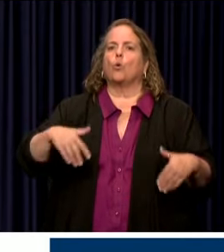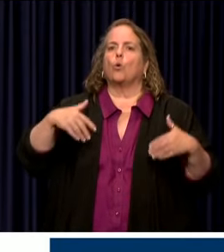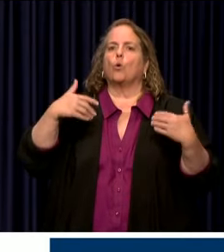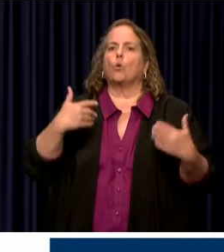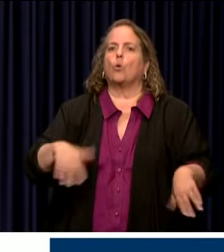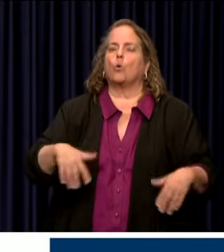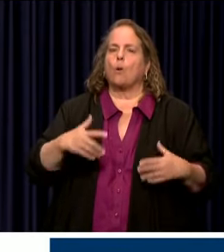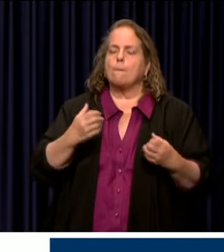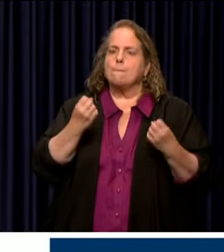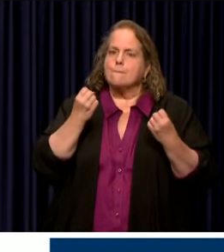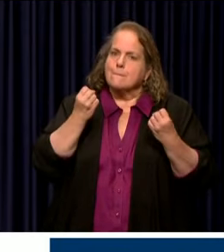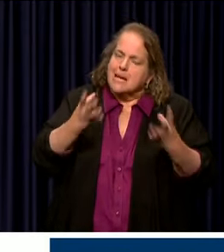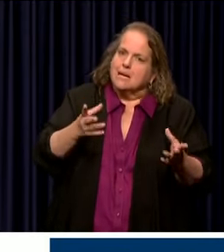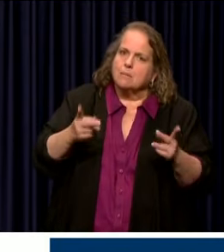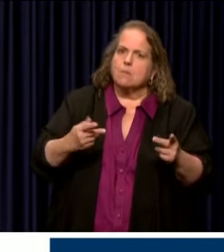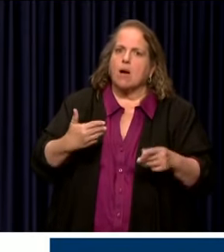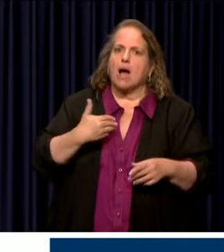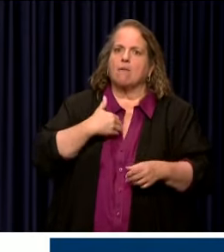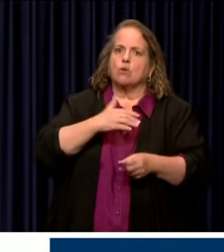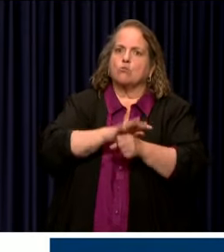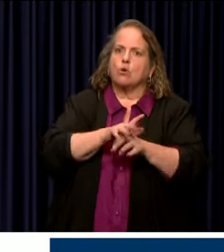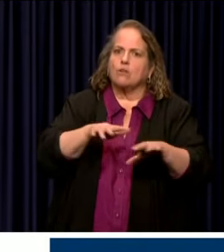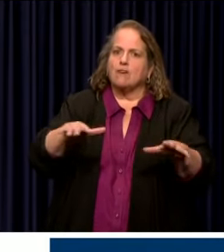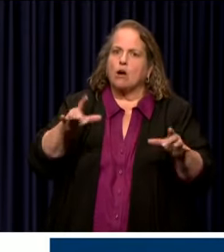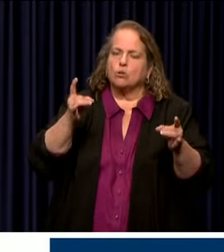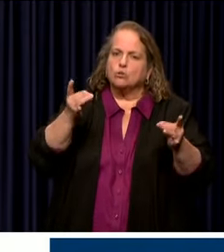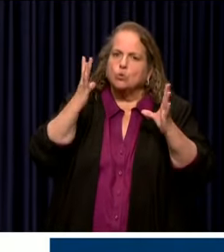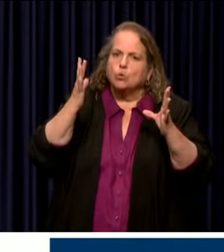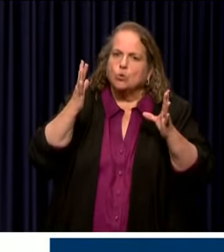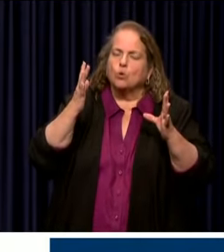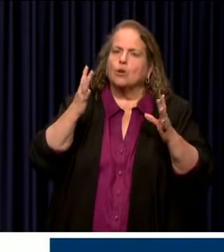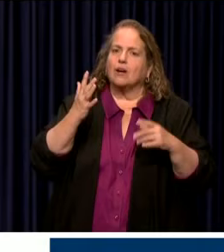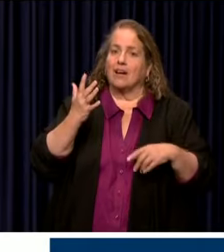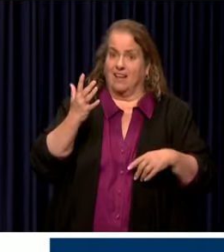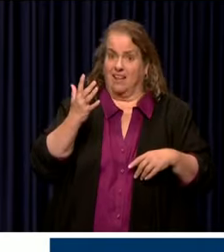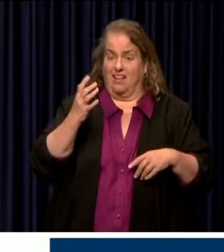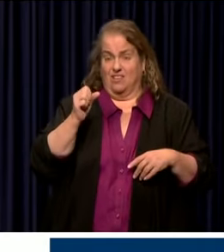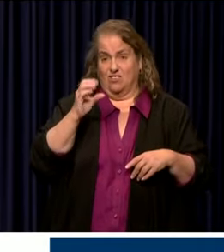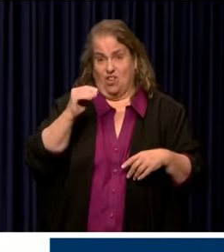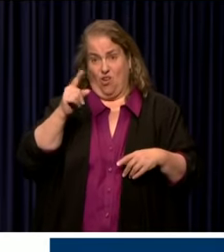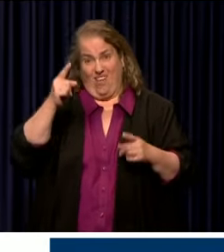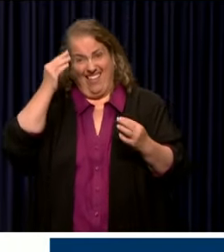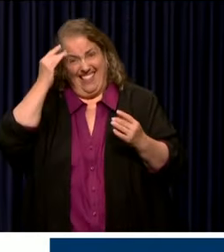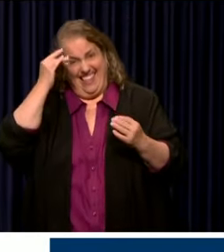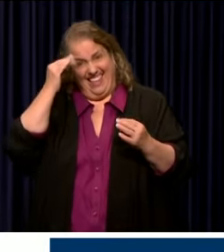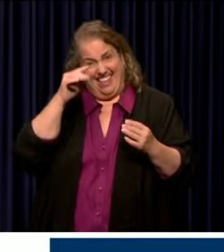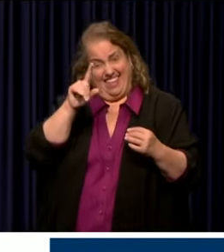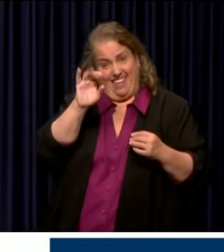I'M GOING TO TRY TO MOVE FASTER.